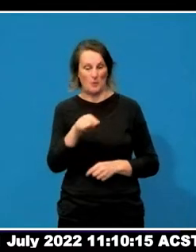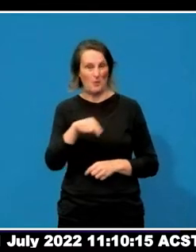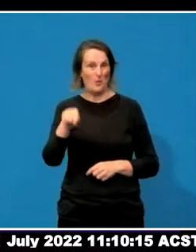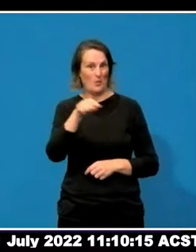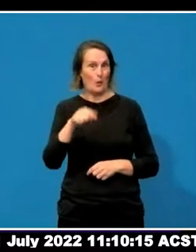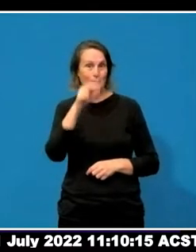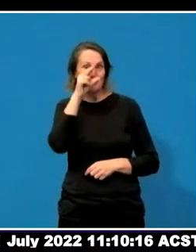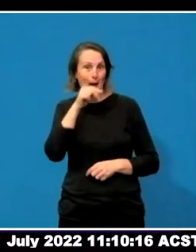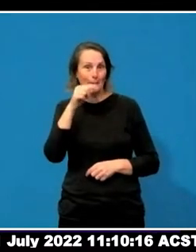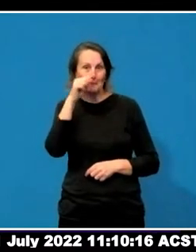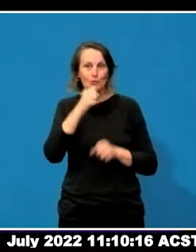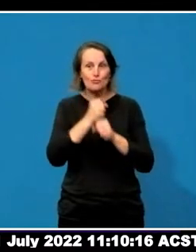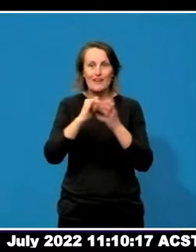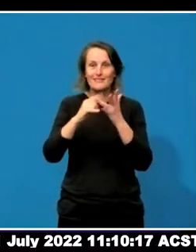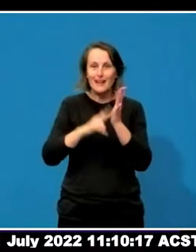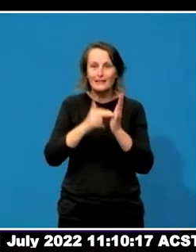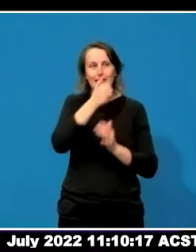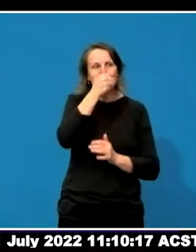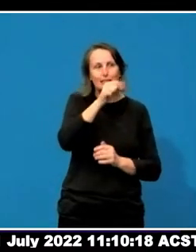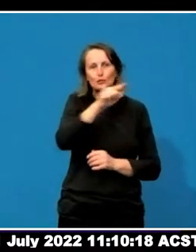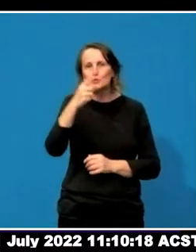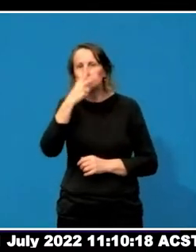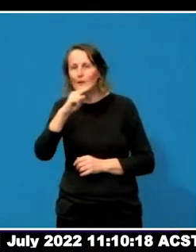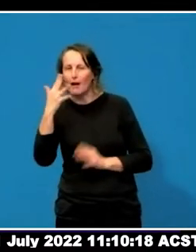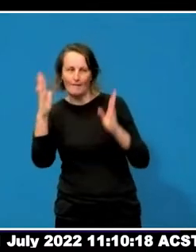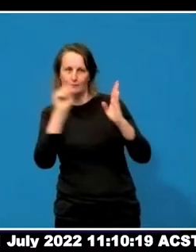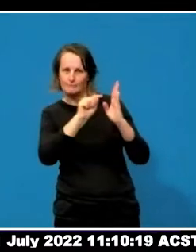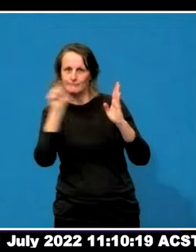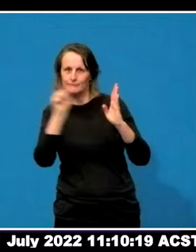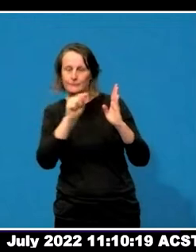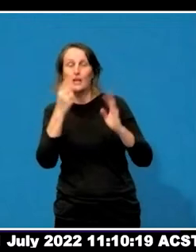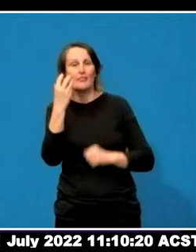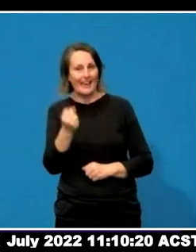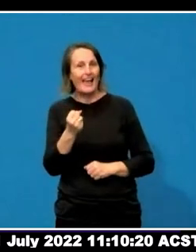They all have a diagnosis of fetal alcohol spectrum disorder, known as FASD.